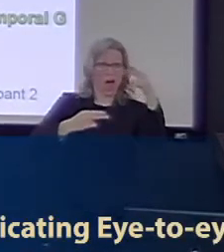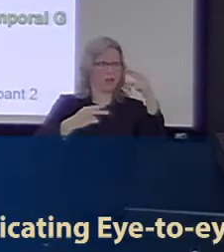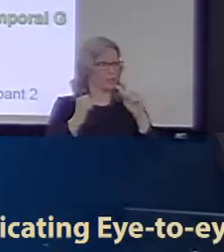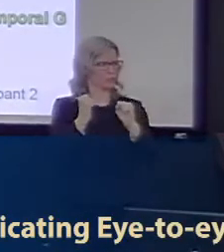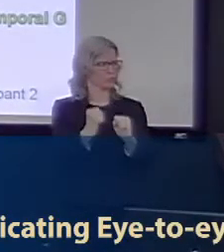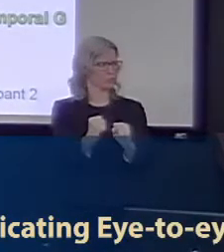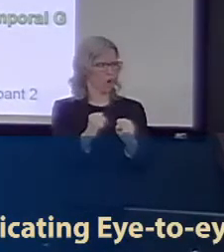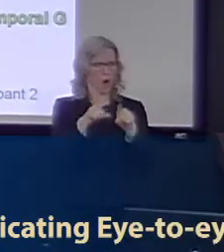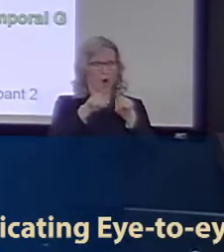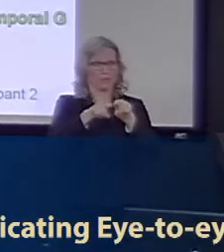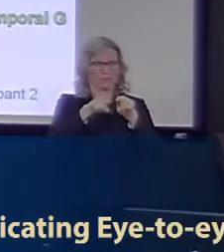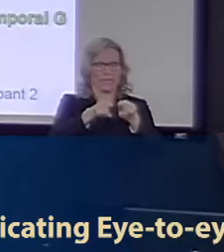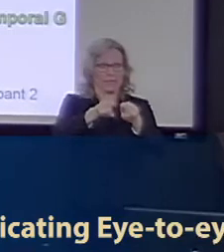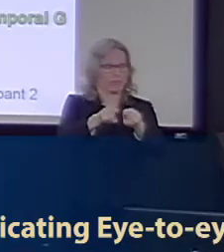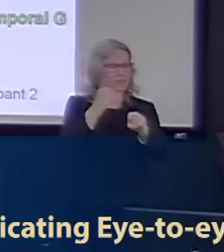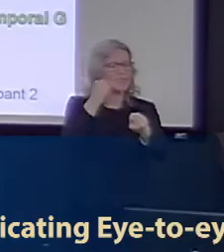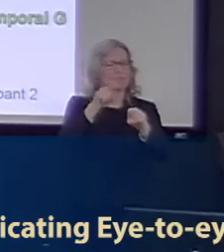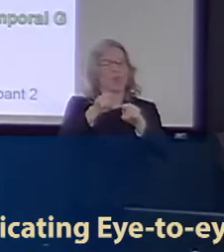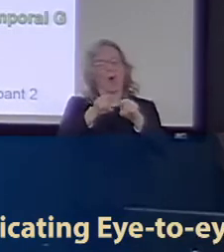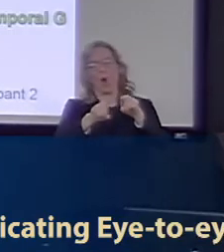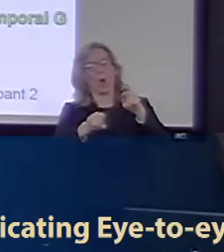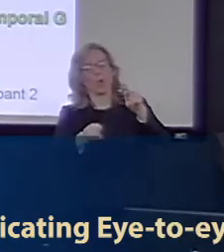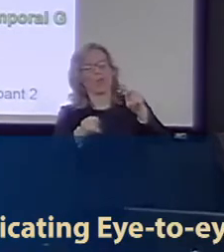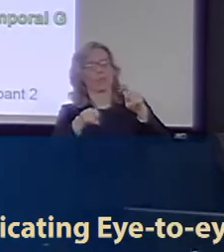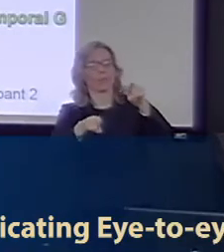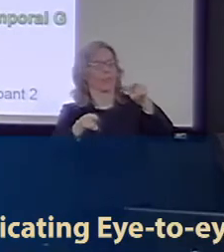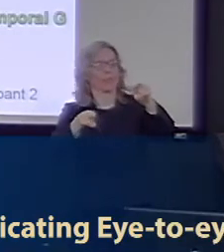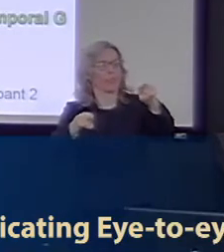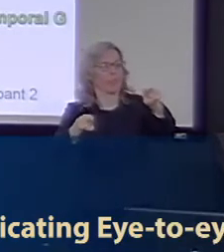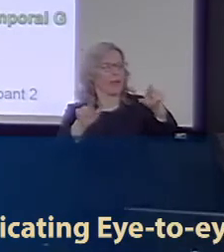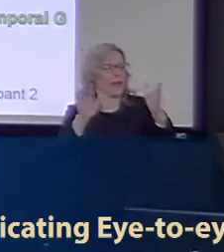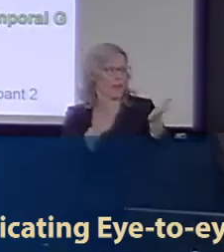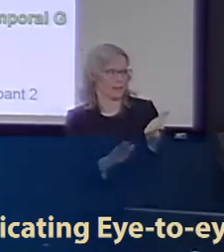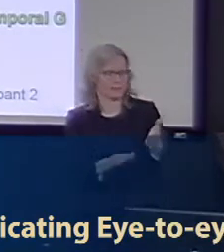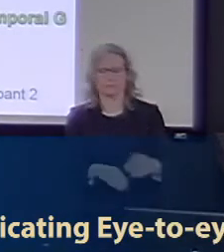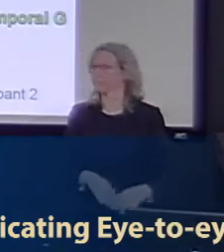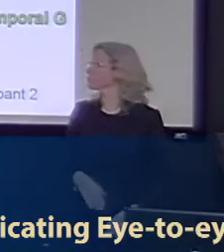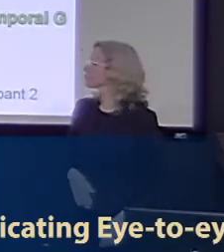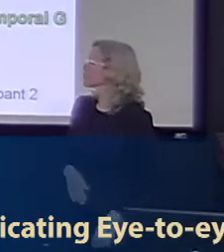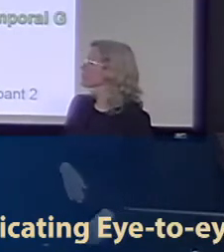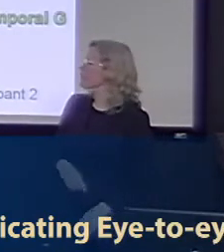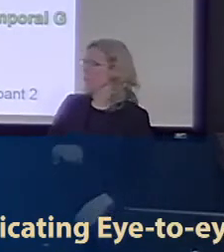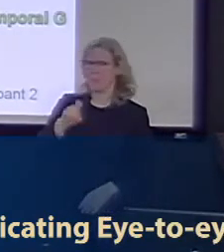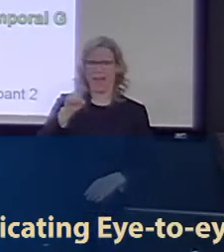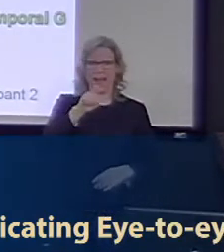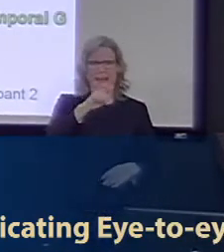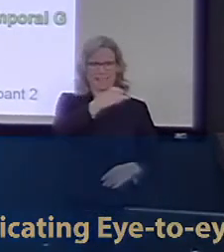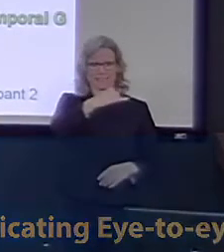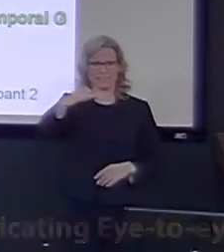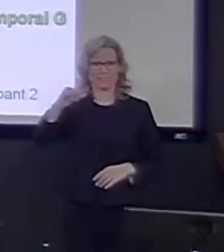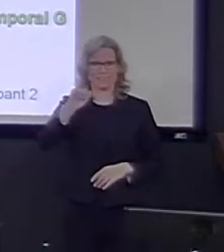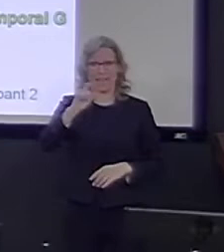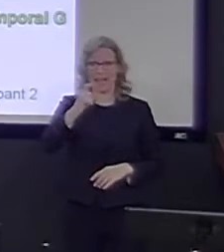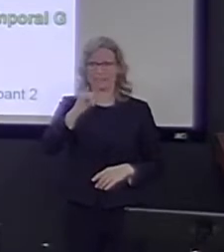and if it's low, they're not. This x-axis here are the wavelet components.